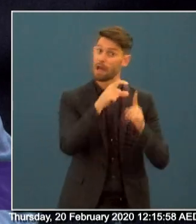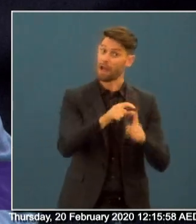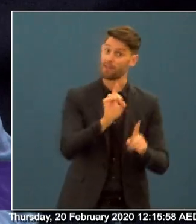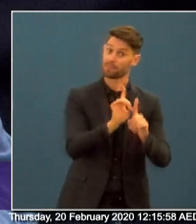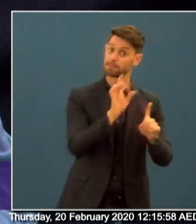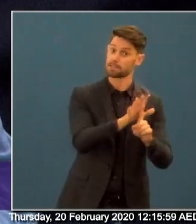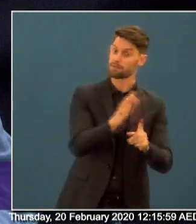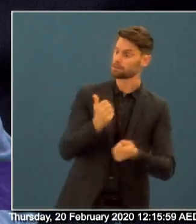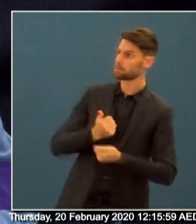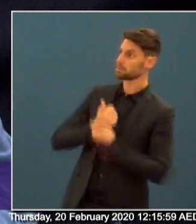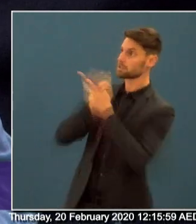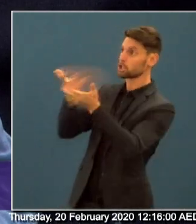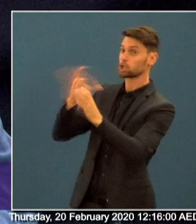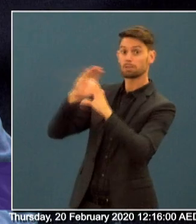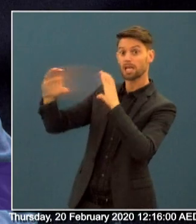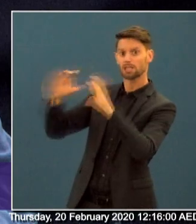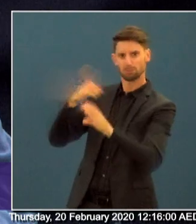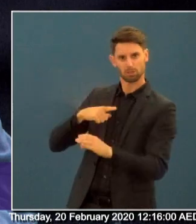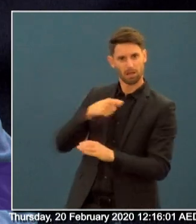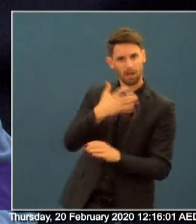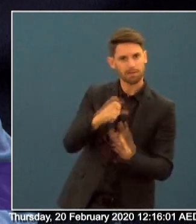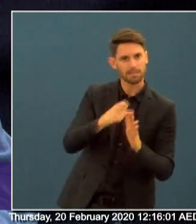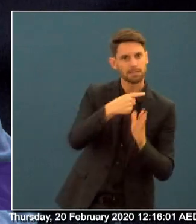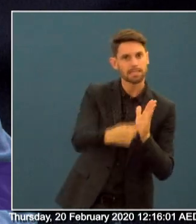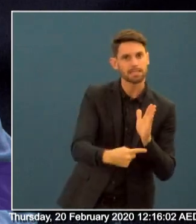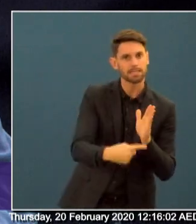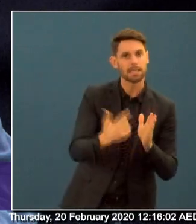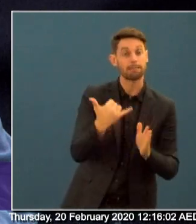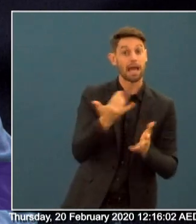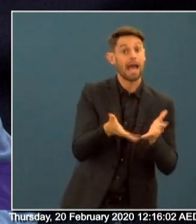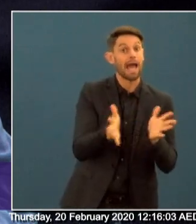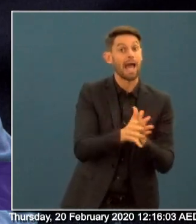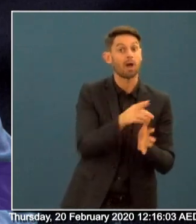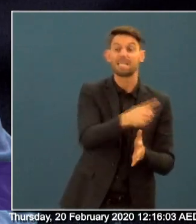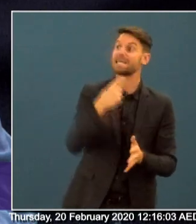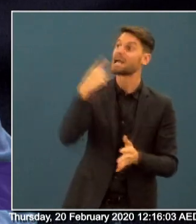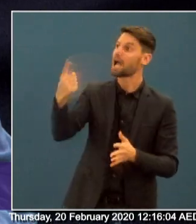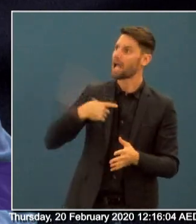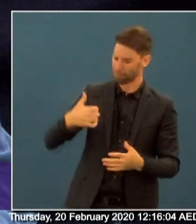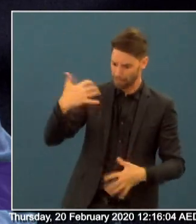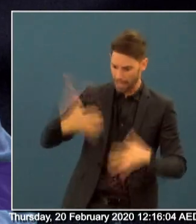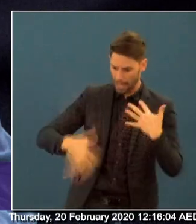you may experience and represent your physical health symptoms through changes in your behaviour.